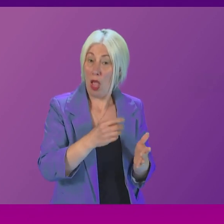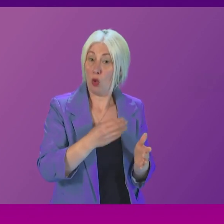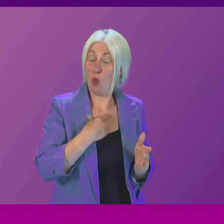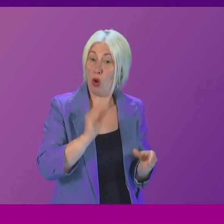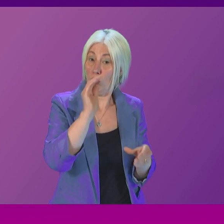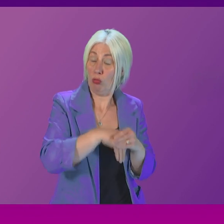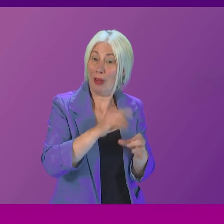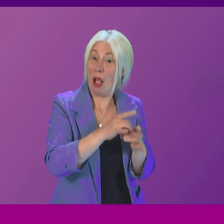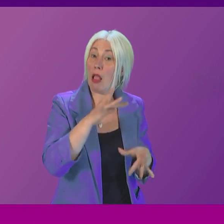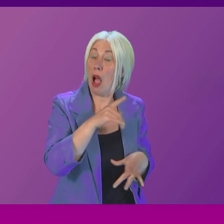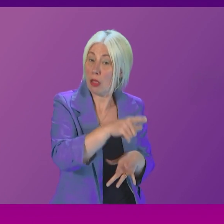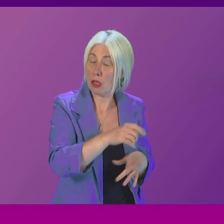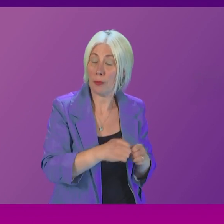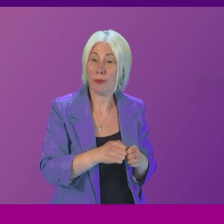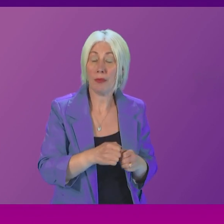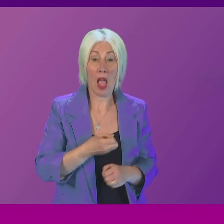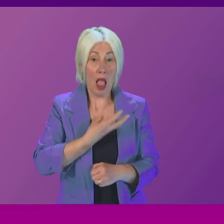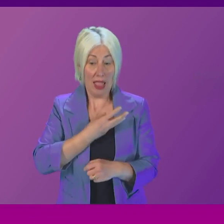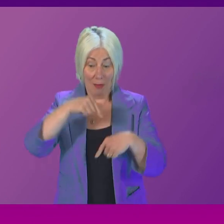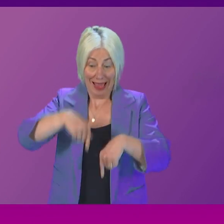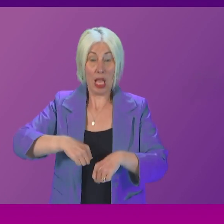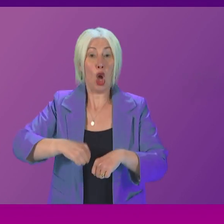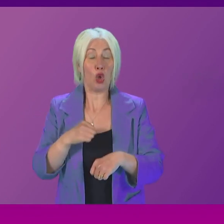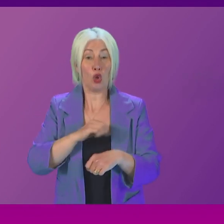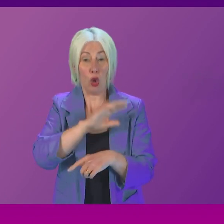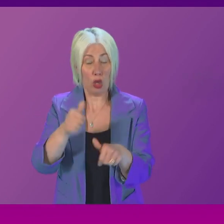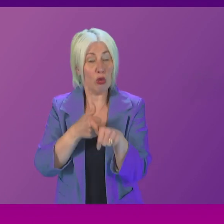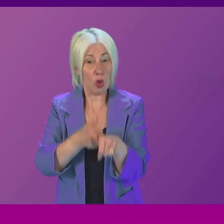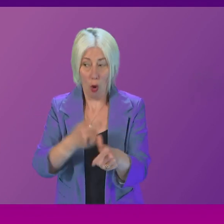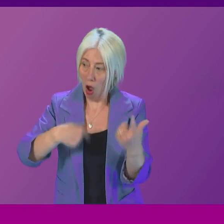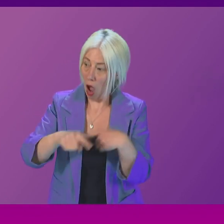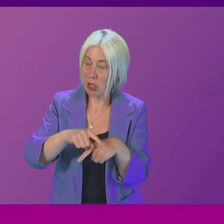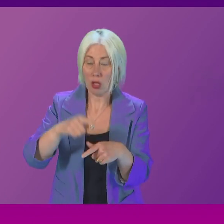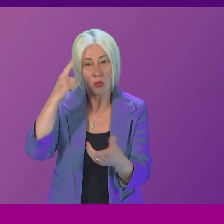There was a time when Labour in Scotland stood up for the Scottish Parliament’s right to make our own choices.